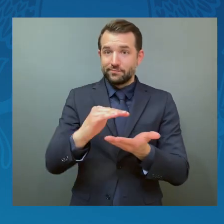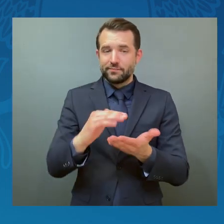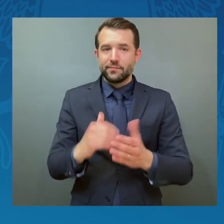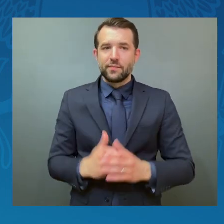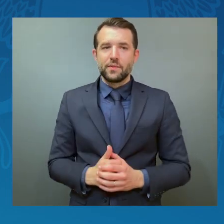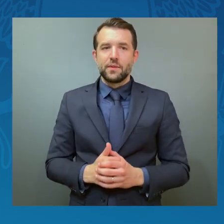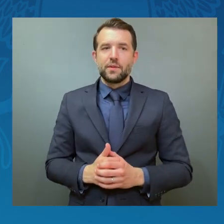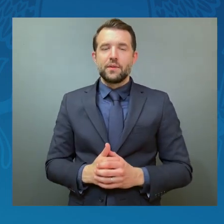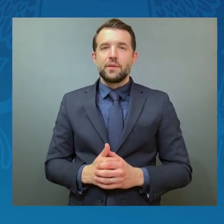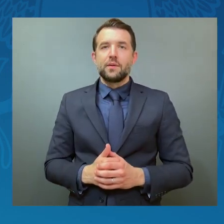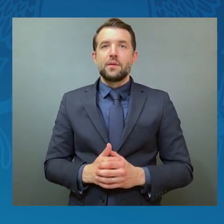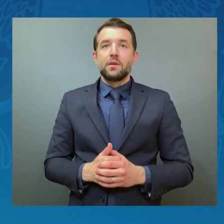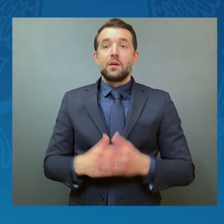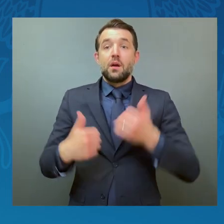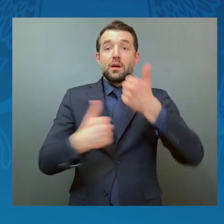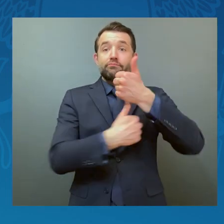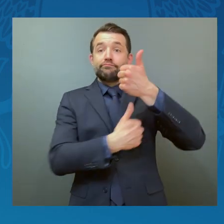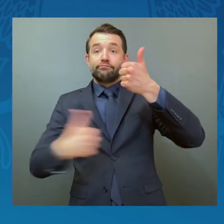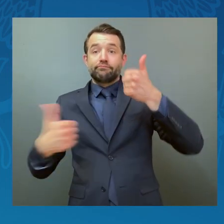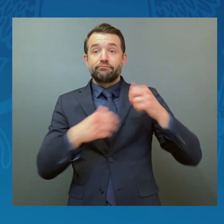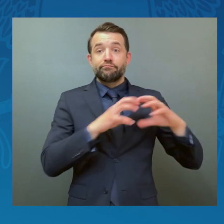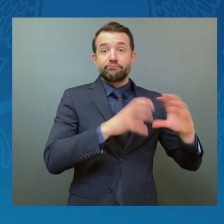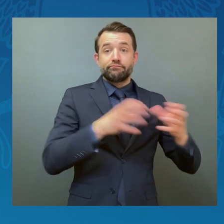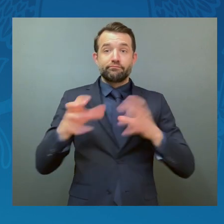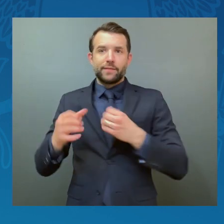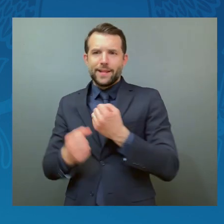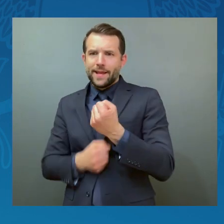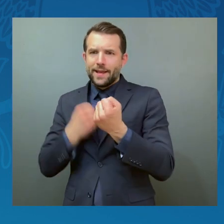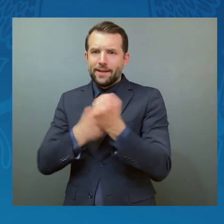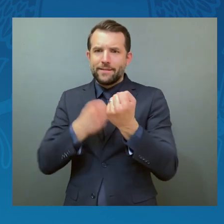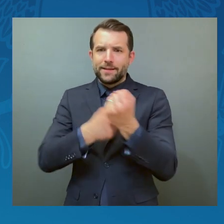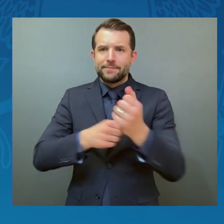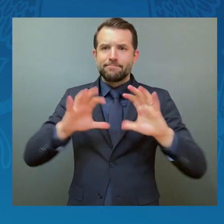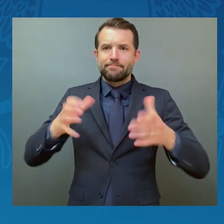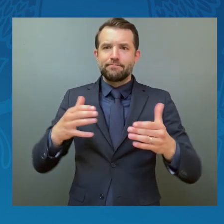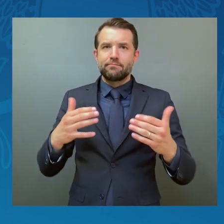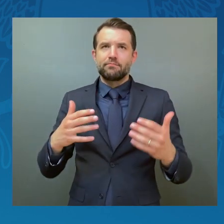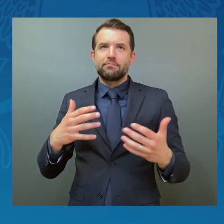advocacy groups, and healthcare professionals. So thank you all for being here.